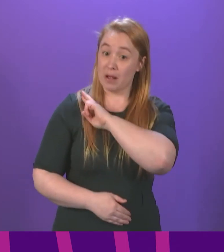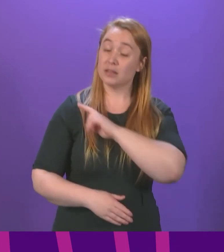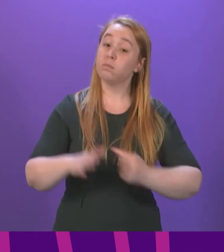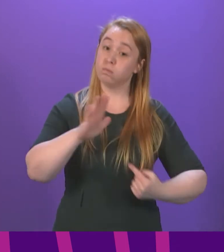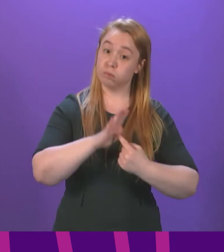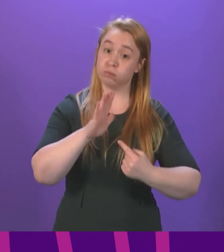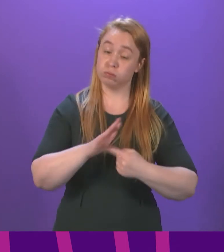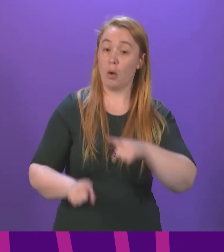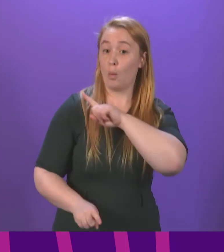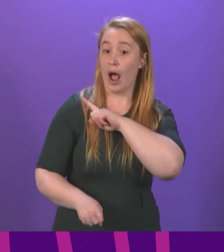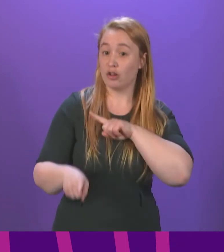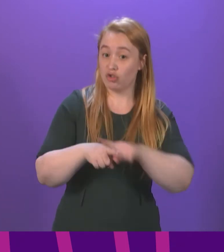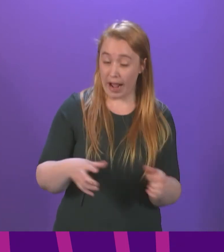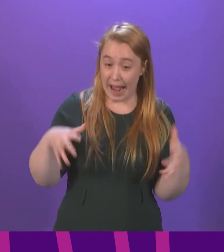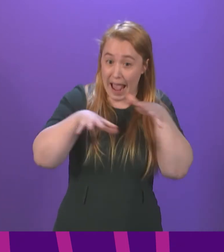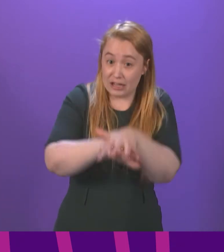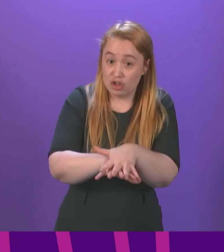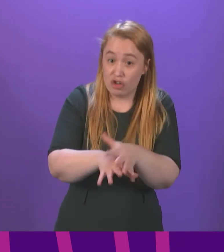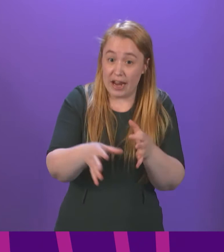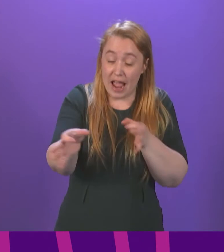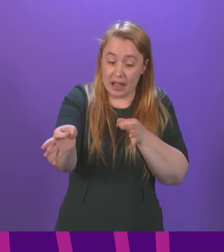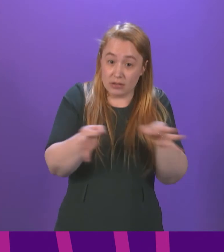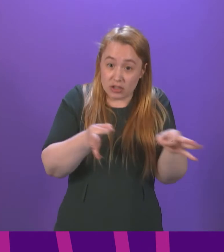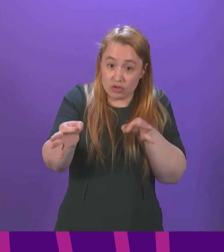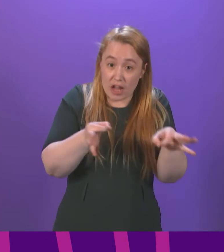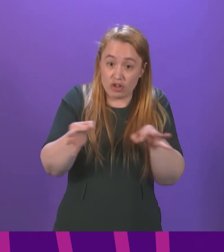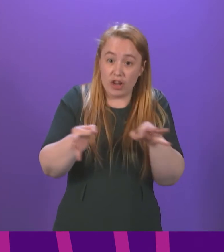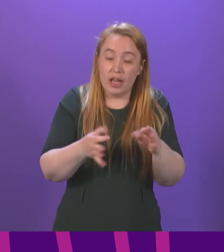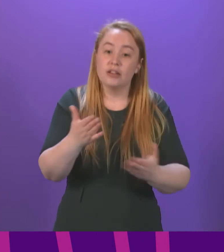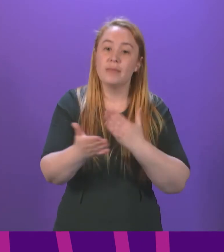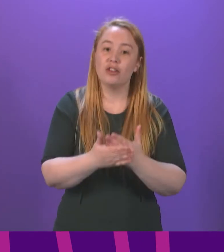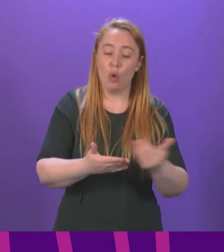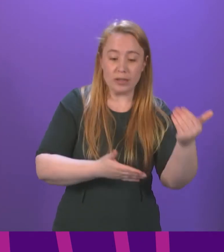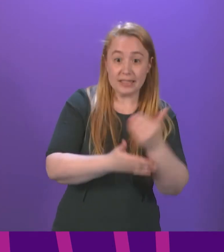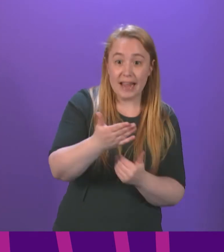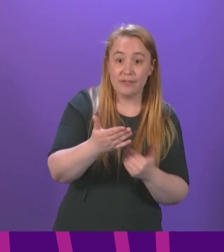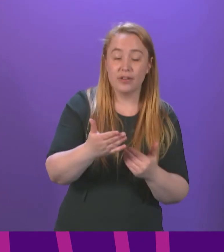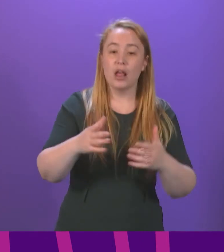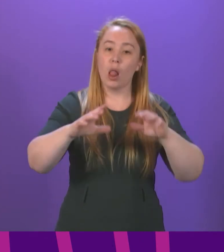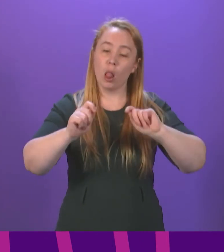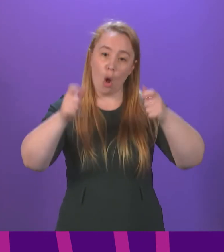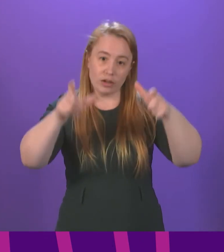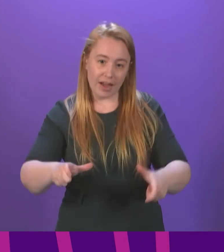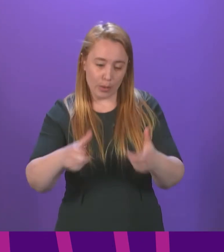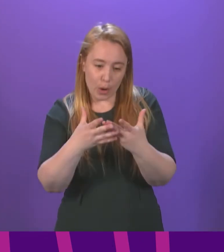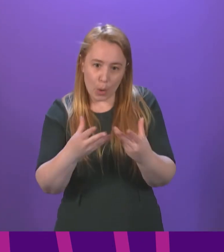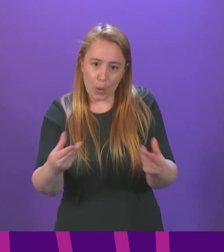how best to integrate and deploy our testing strategy and programme to support the safe easing out of lockdown restrictions in the next phase of the pandemic.